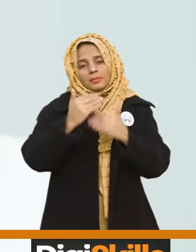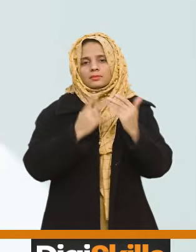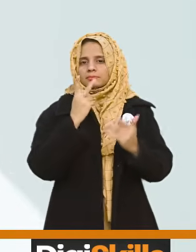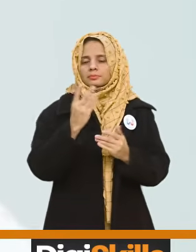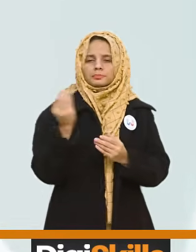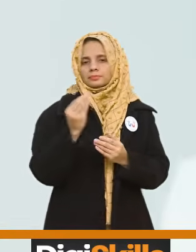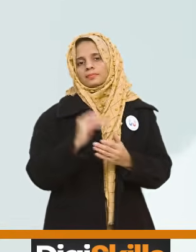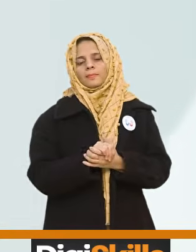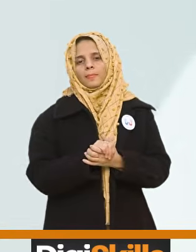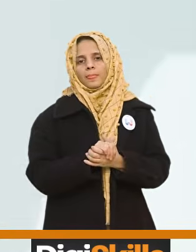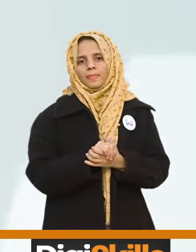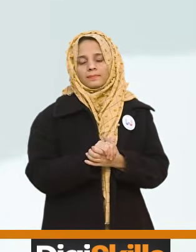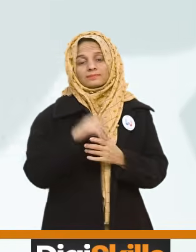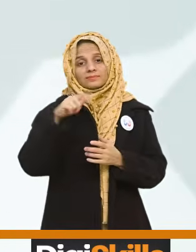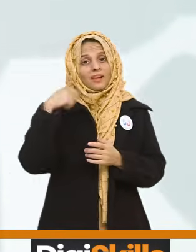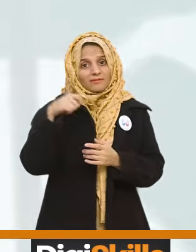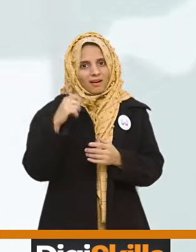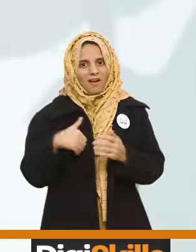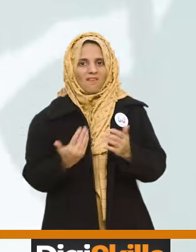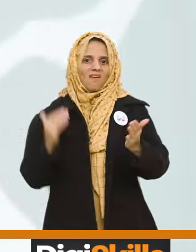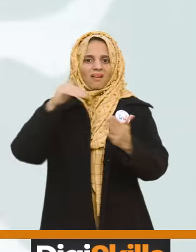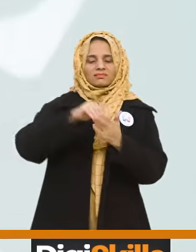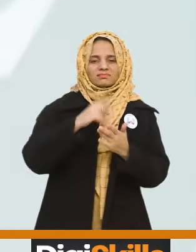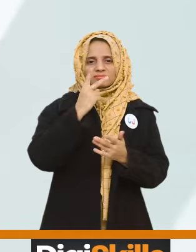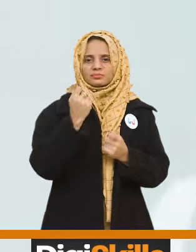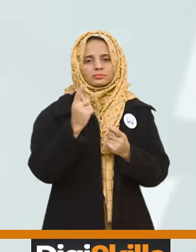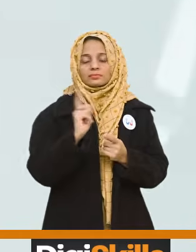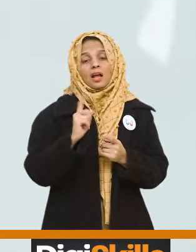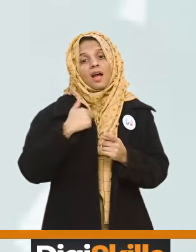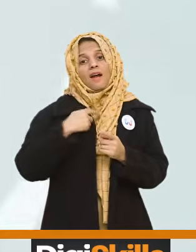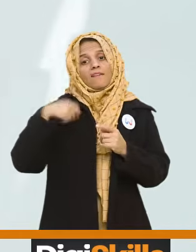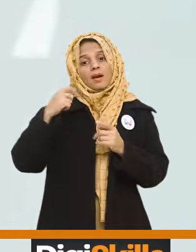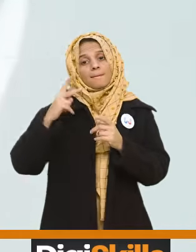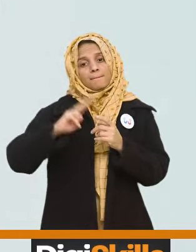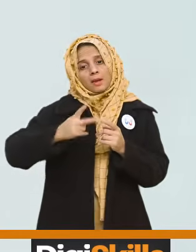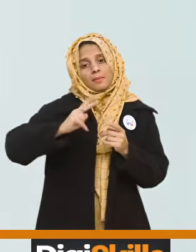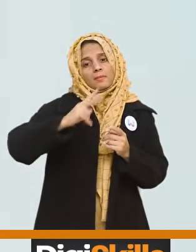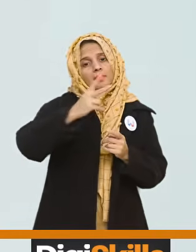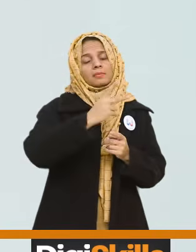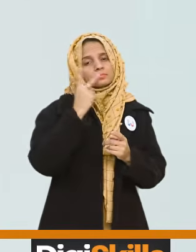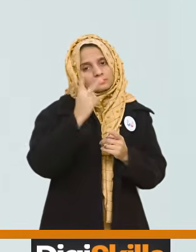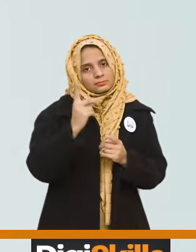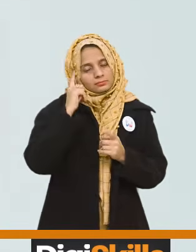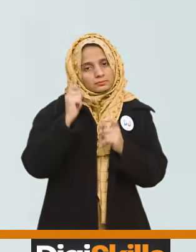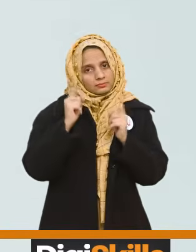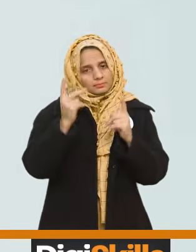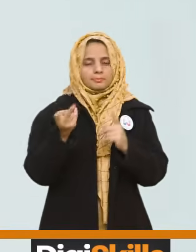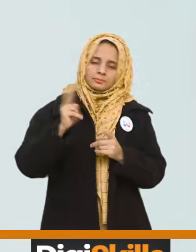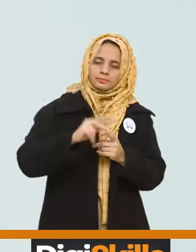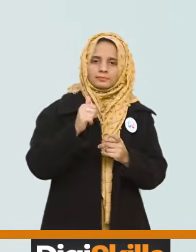And those friends who have jumped directly on this video, please jump back because you will not understand anything if you do not move step by step.